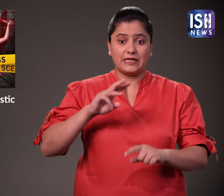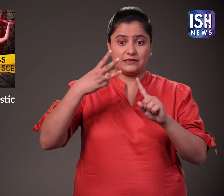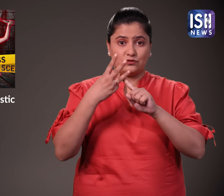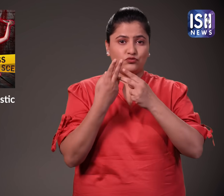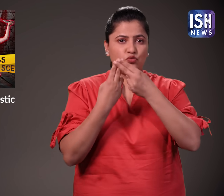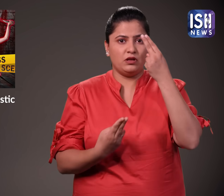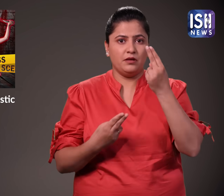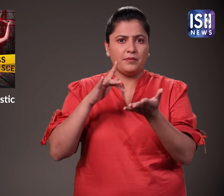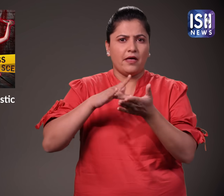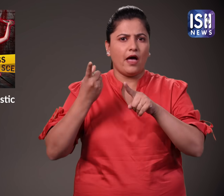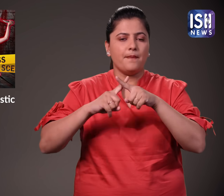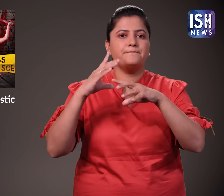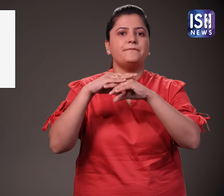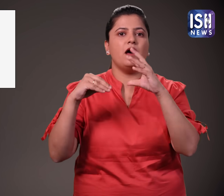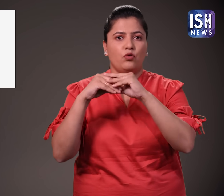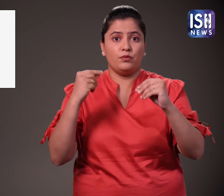The third incident took place in Bengaluru.